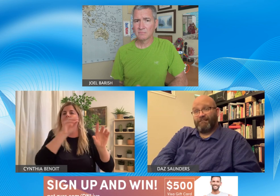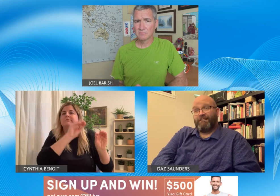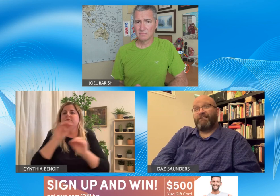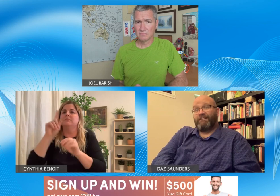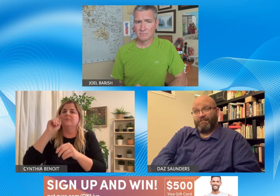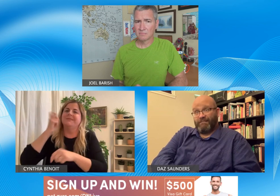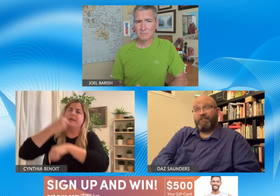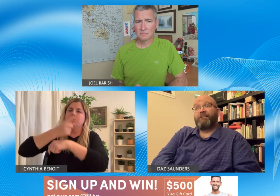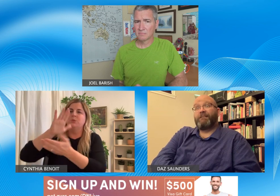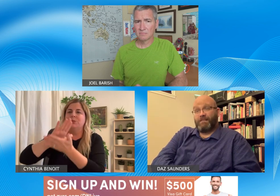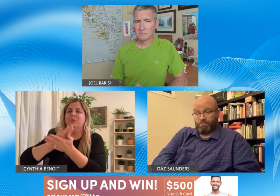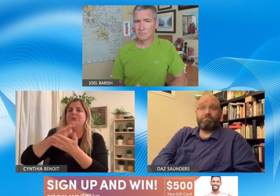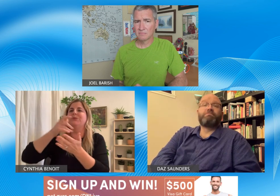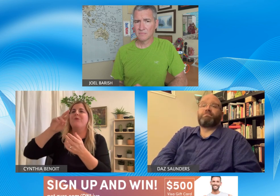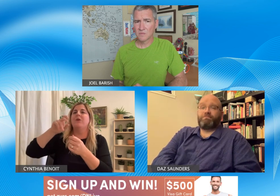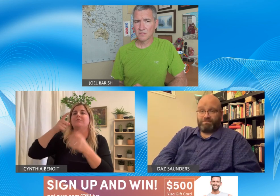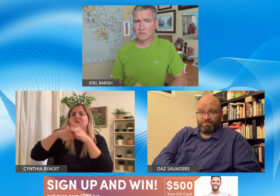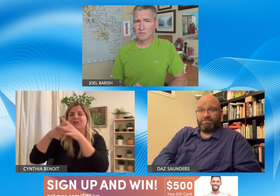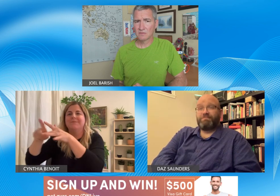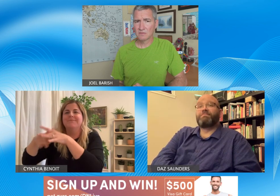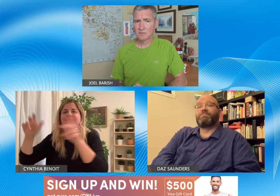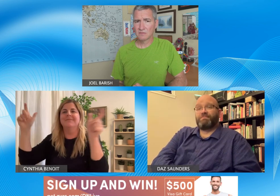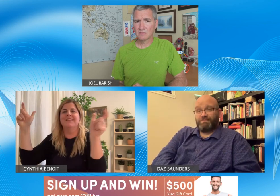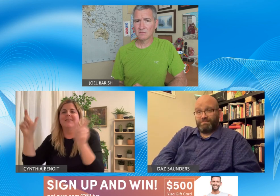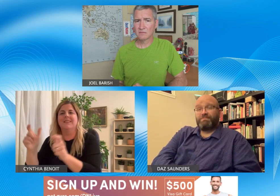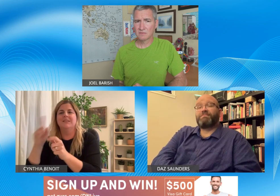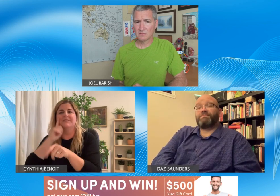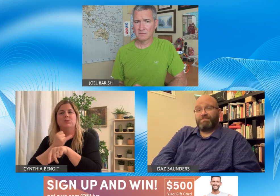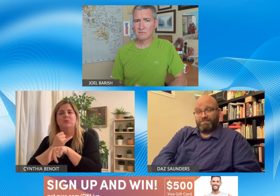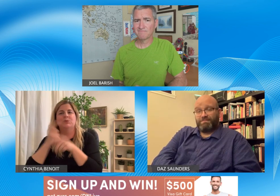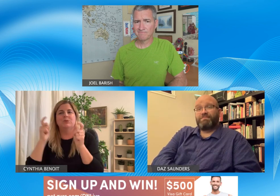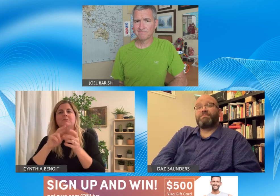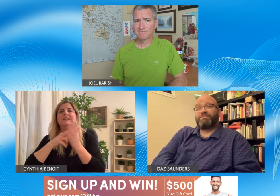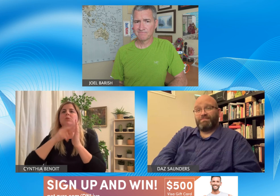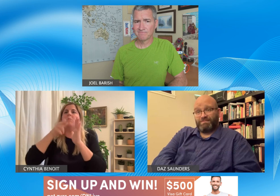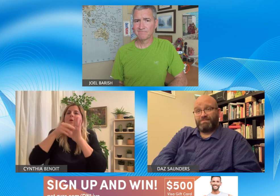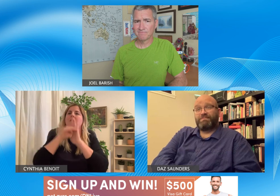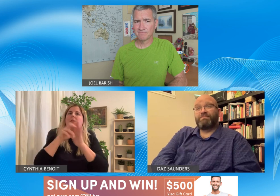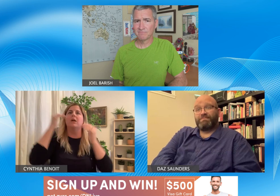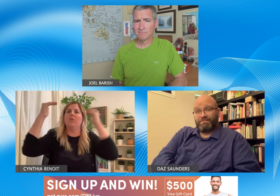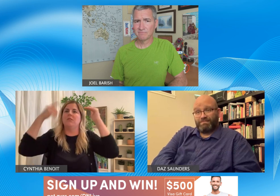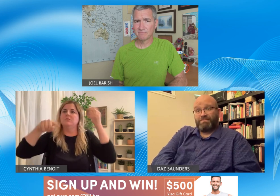More are becoming day students and it’s essential for the Deaf adults